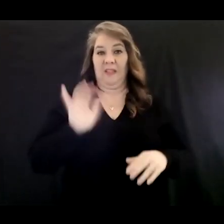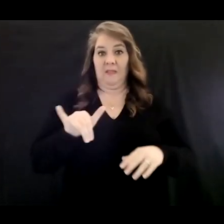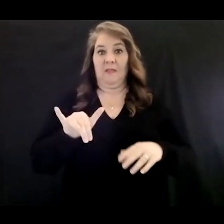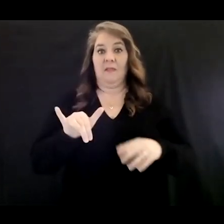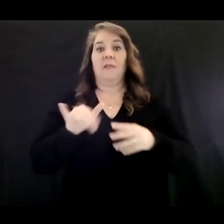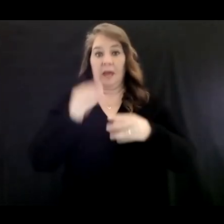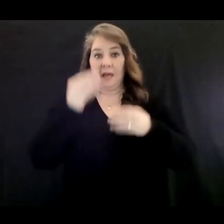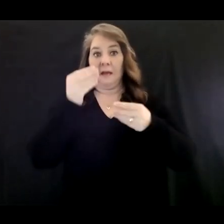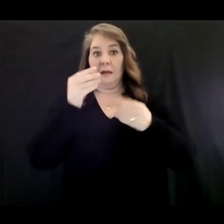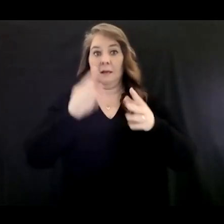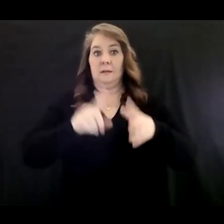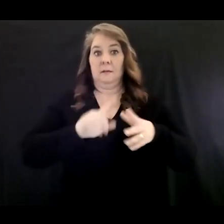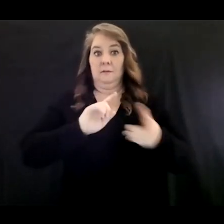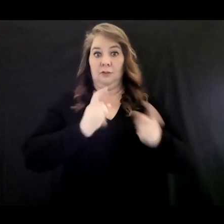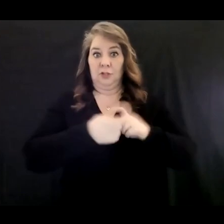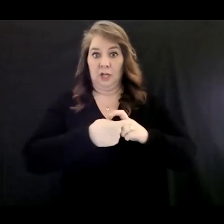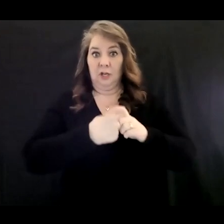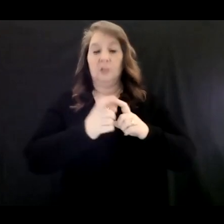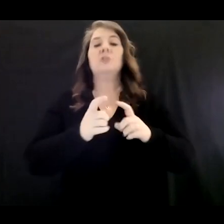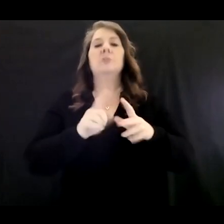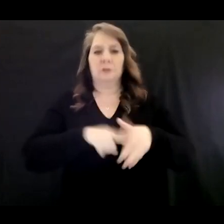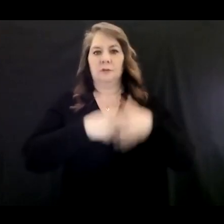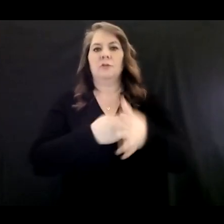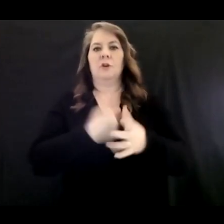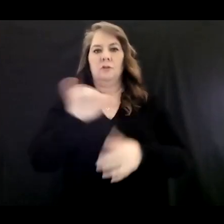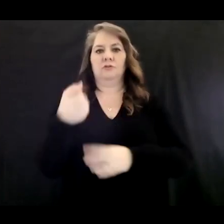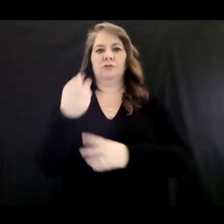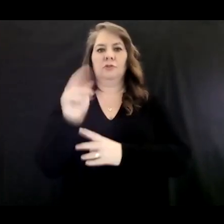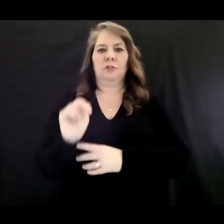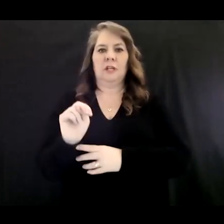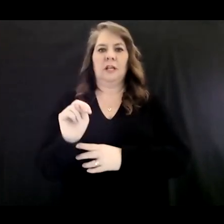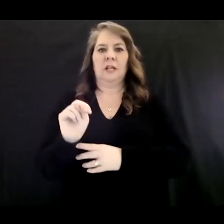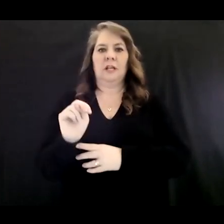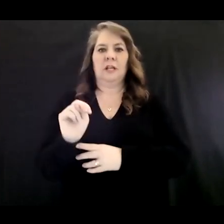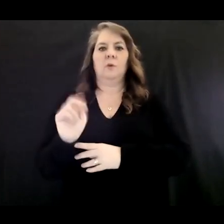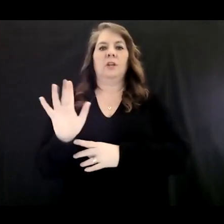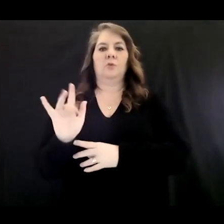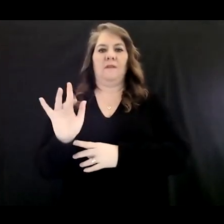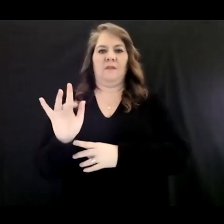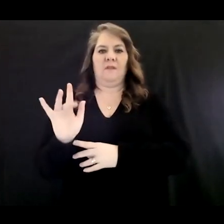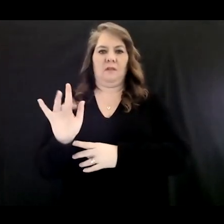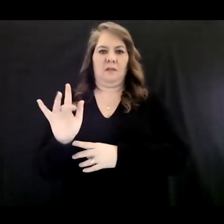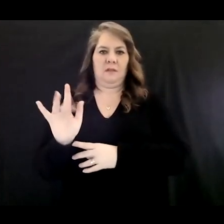our school districts who already have students in elementary